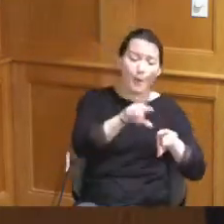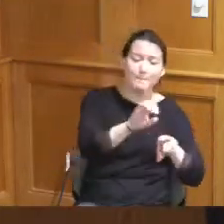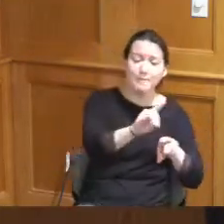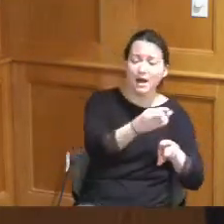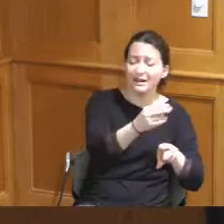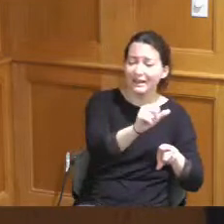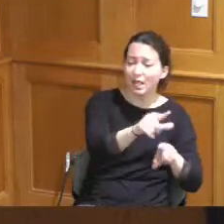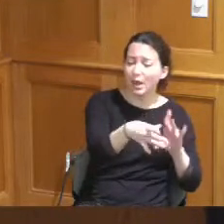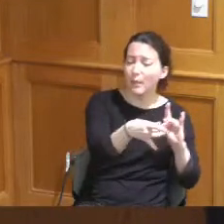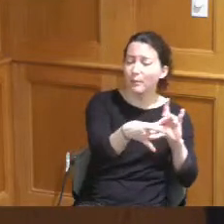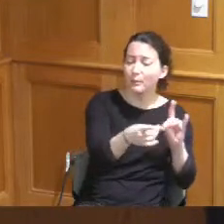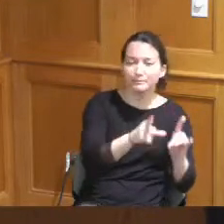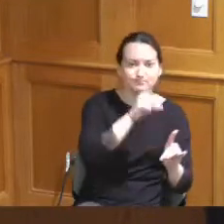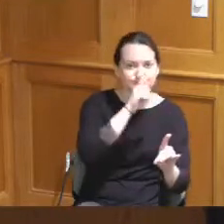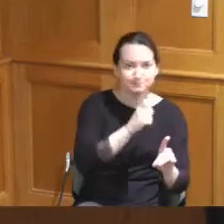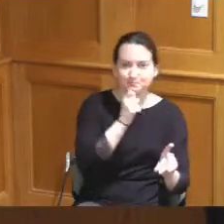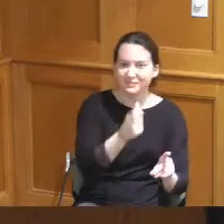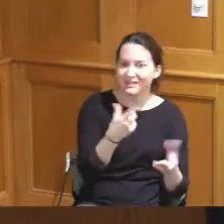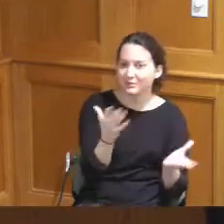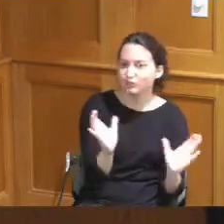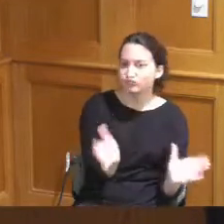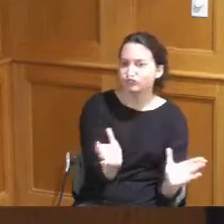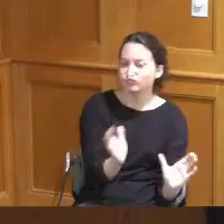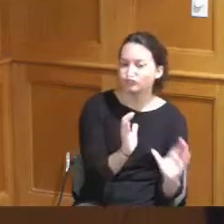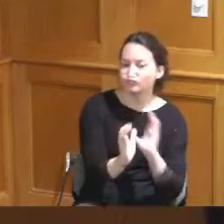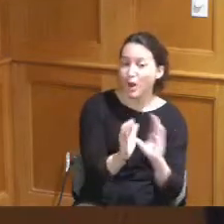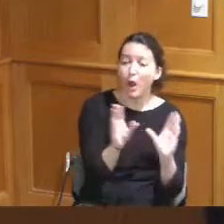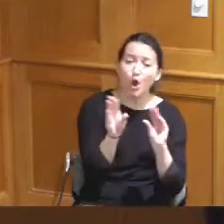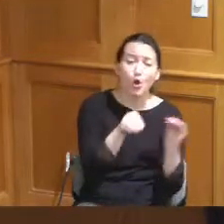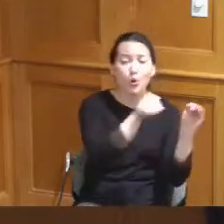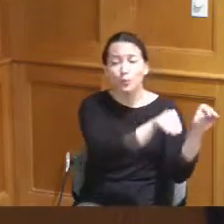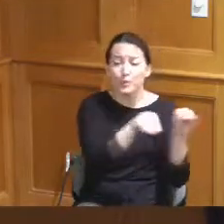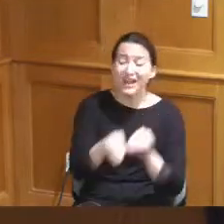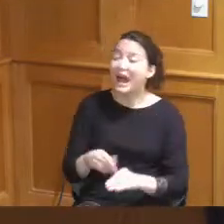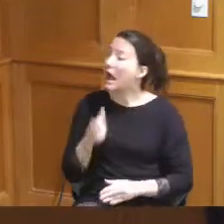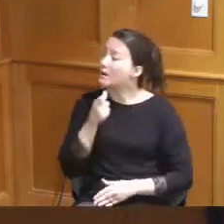even talked about about moving now they're gonna say we we're not choosing that yet